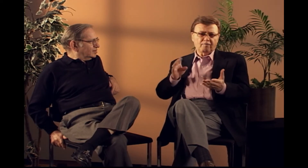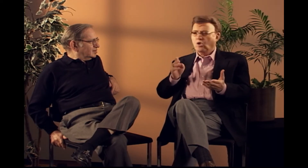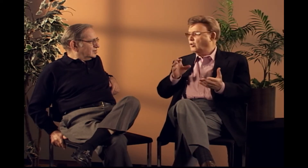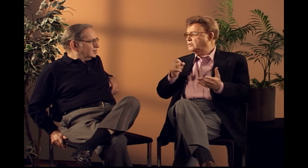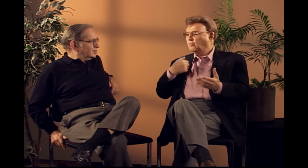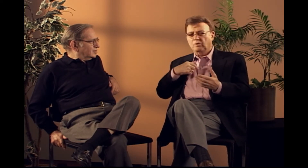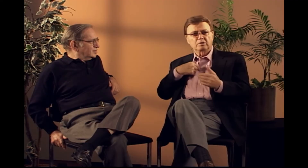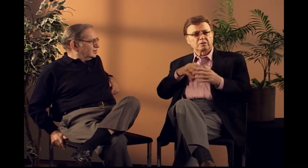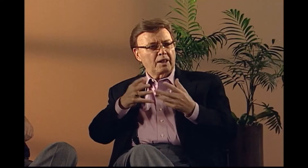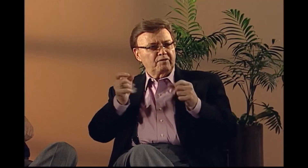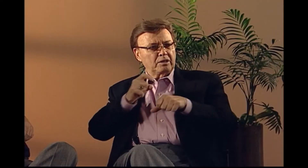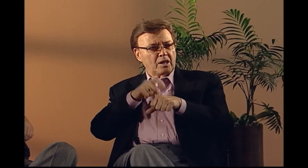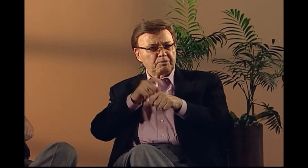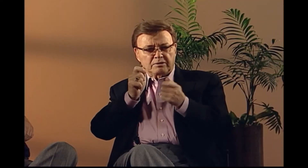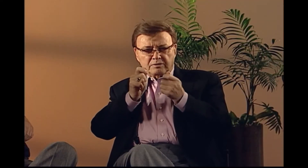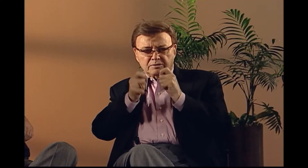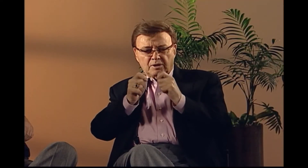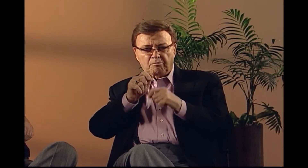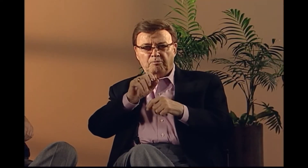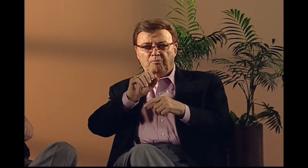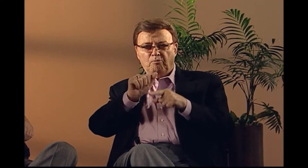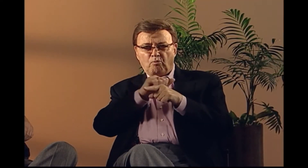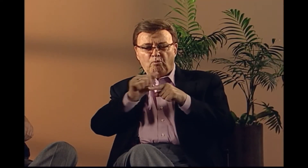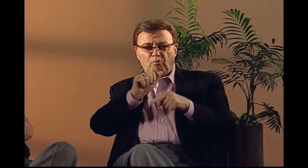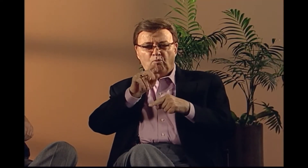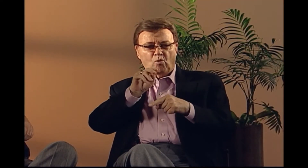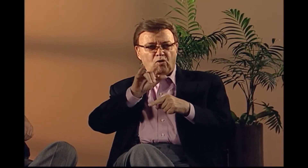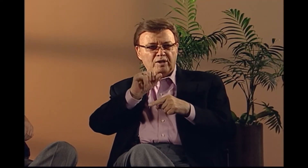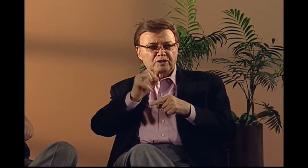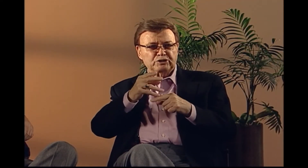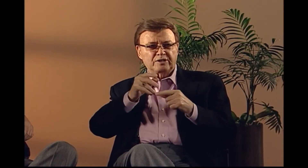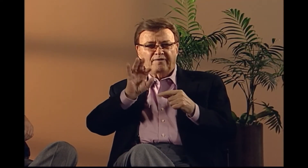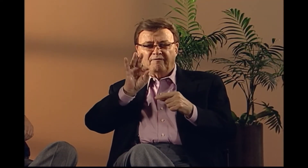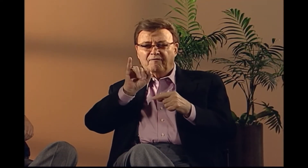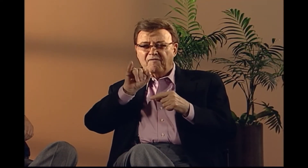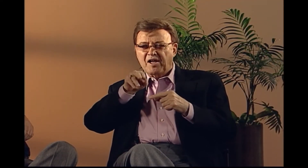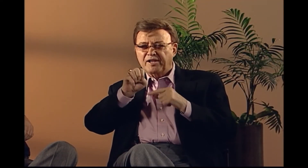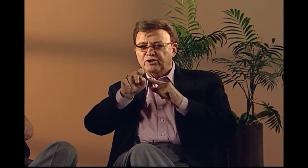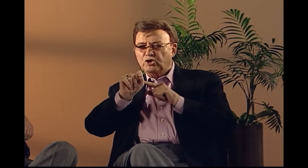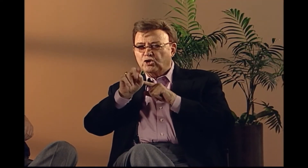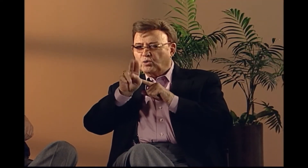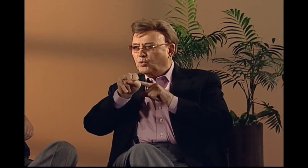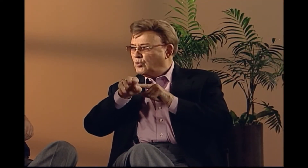So we thought, of course. You know, we had to take the time to polish it up